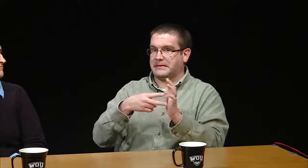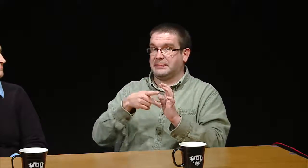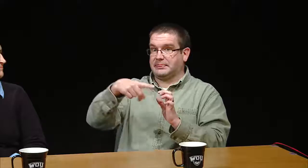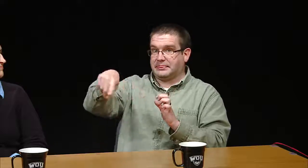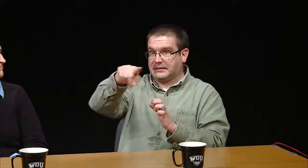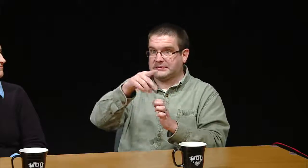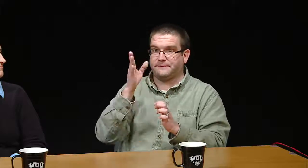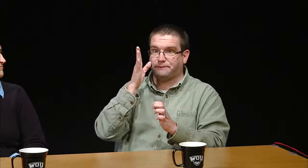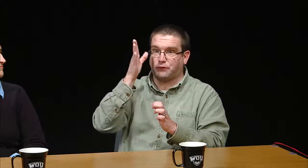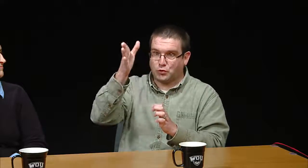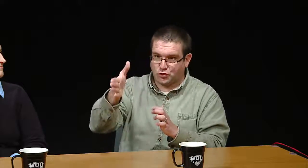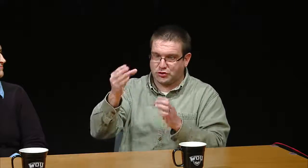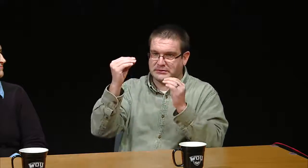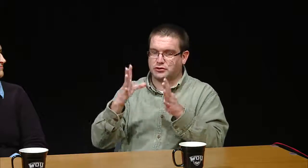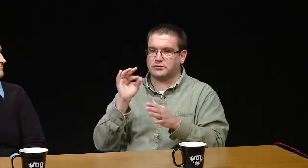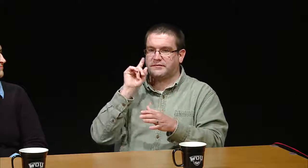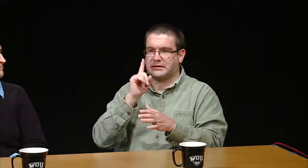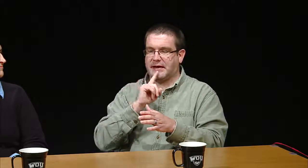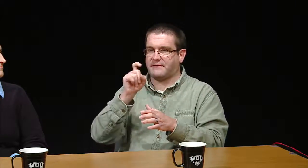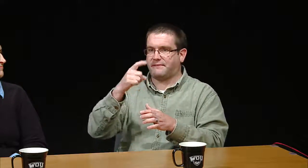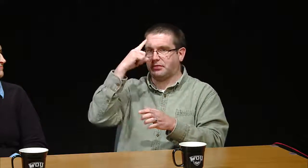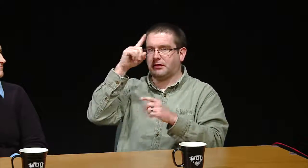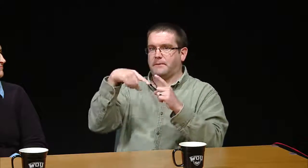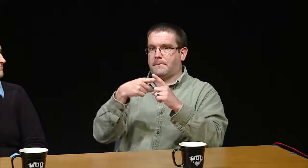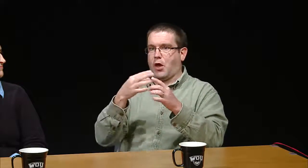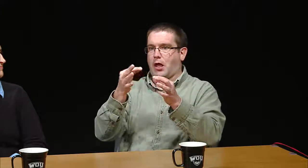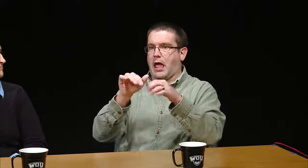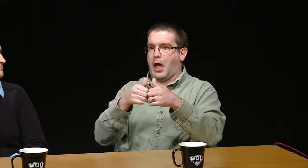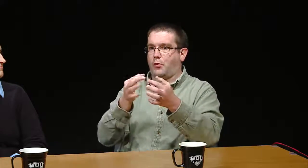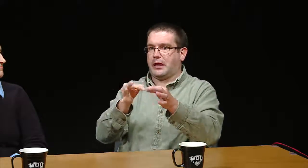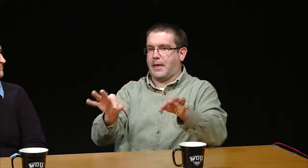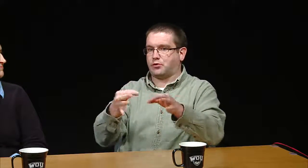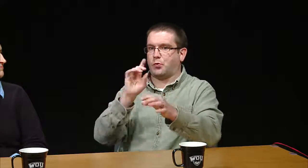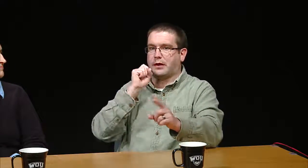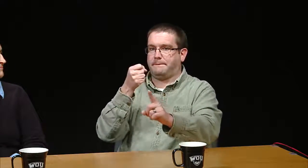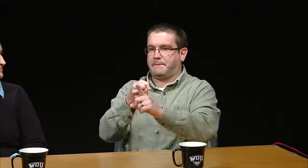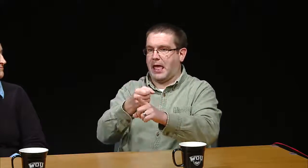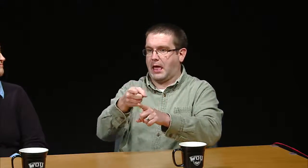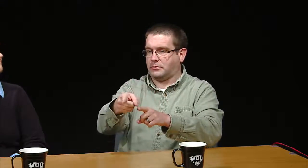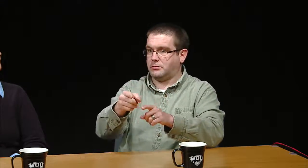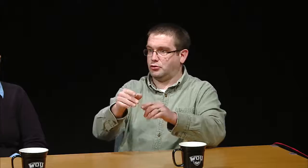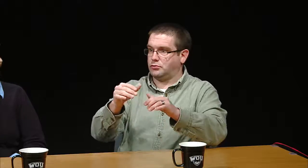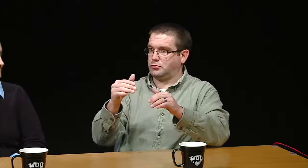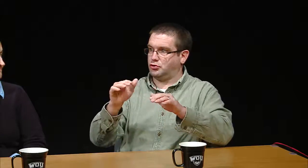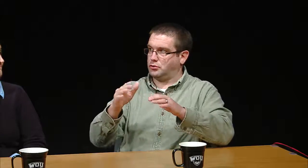Because I love captions, but also the people around me love them or need them. And I think the thing that I've learned